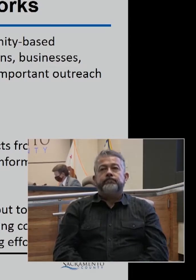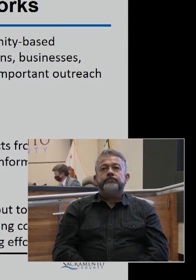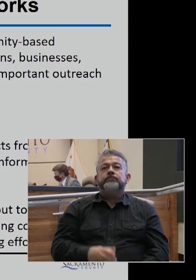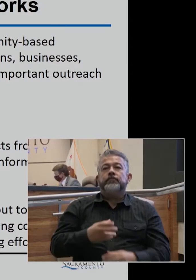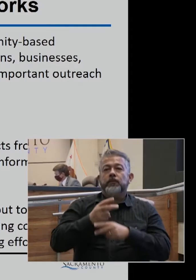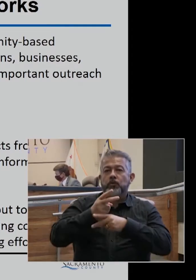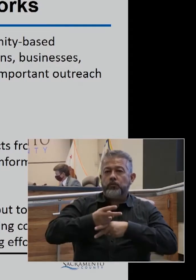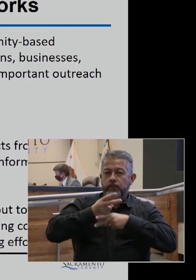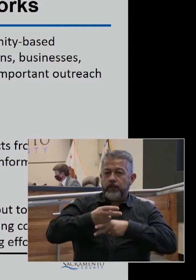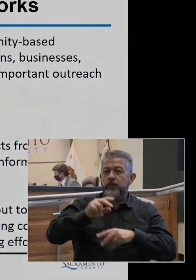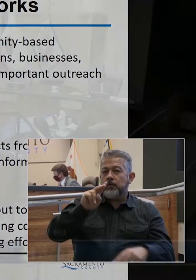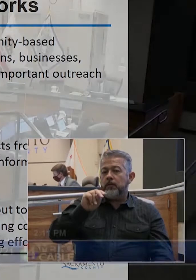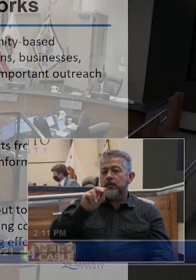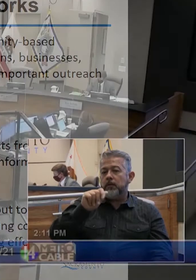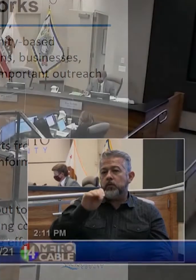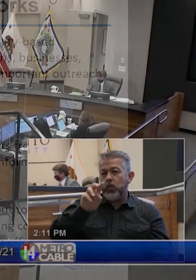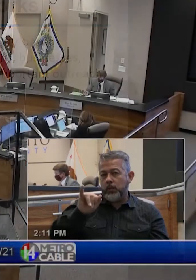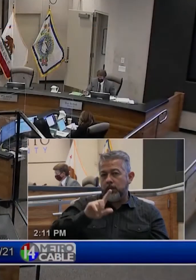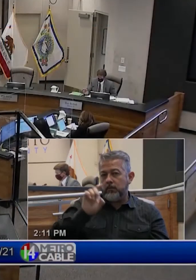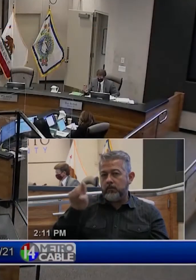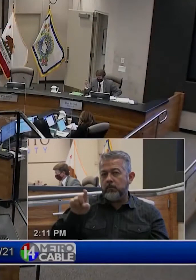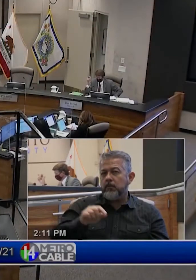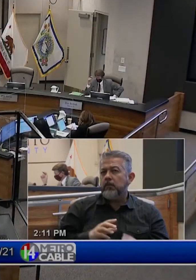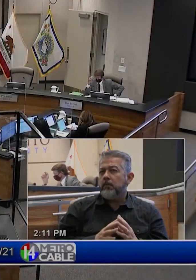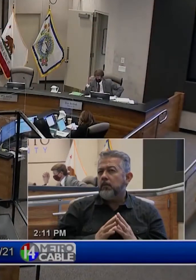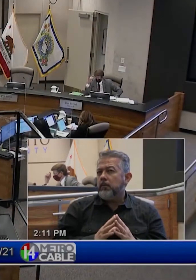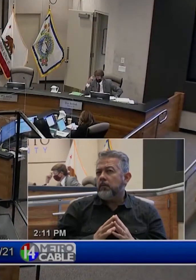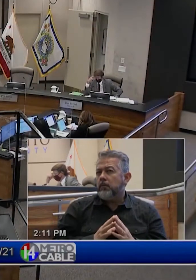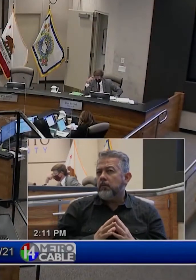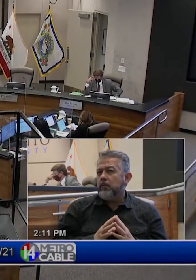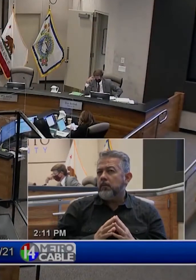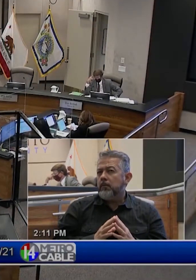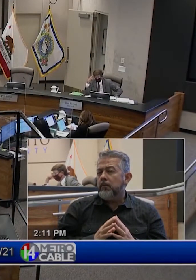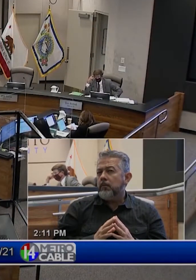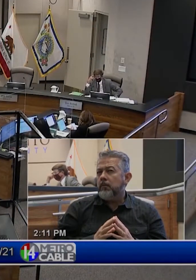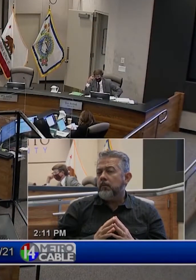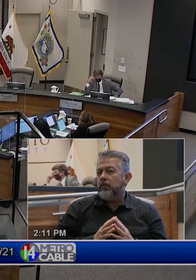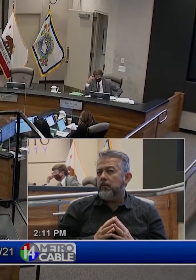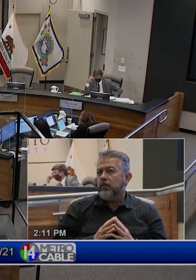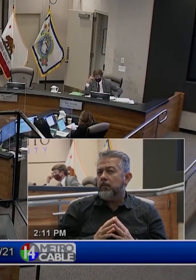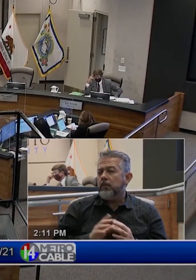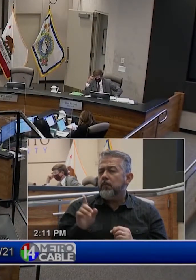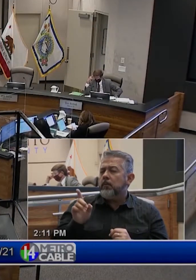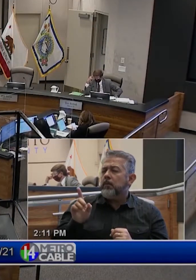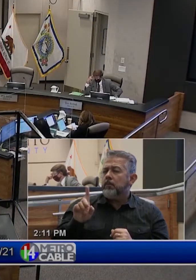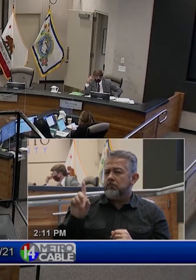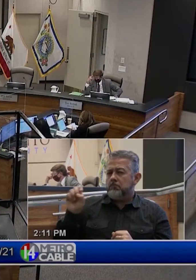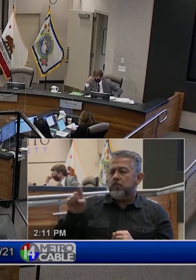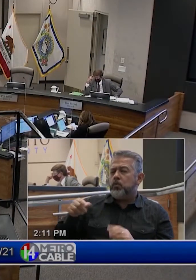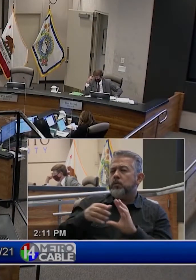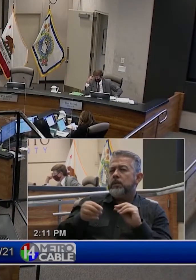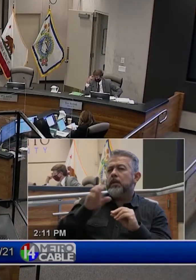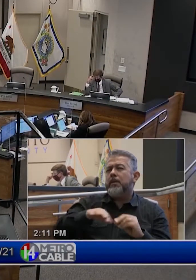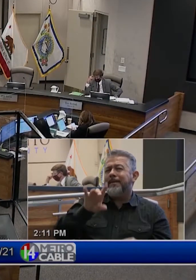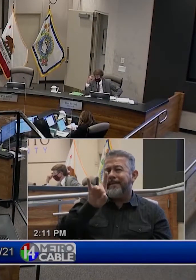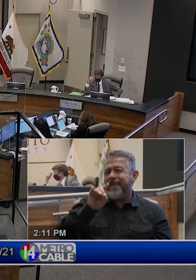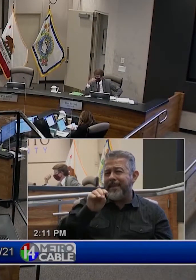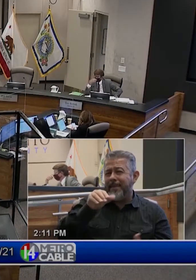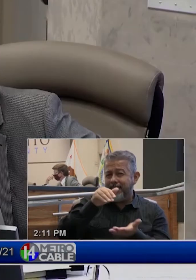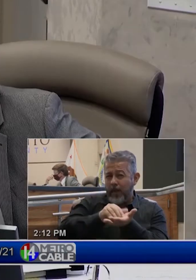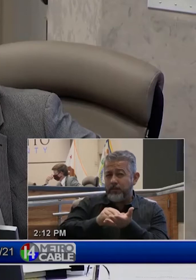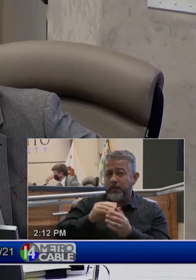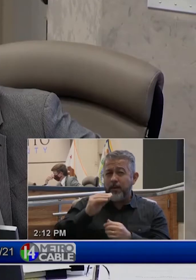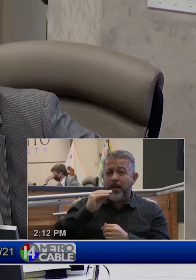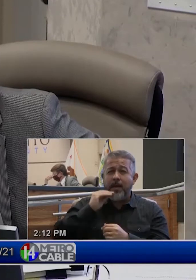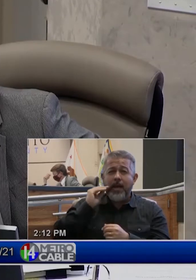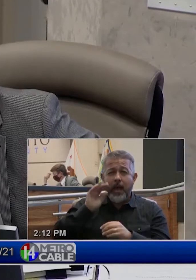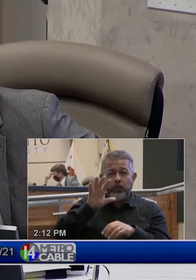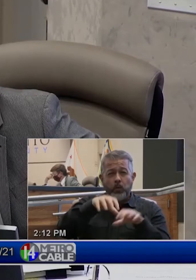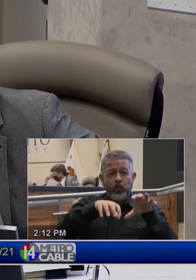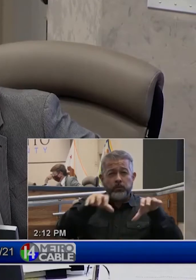YES, SUPERVISOR NOTTOLI. >> KIM, WHEN YOU SAID IT'S ABOUT